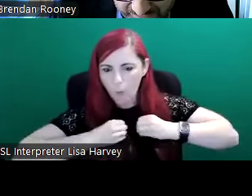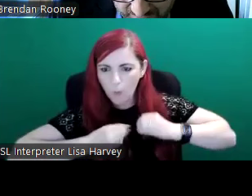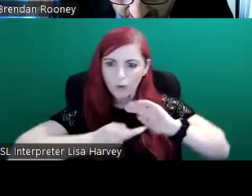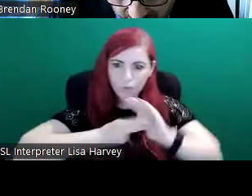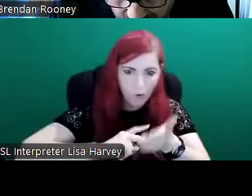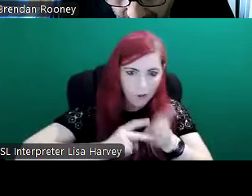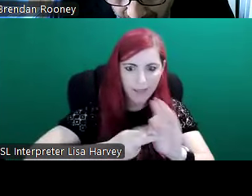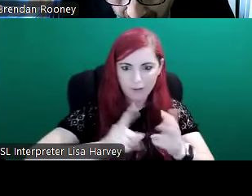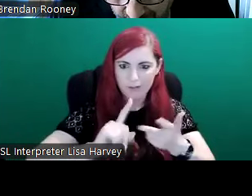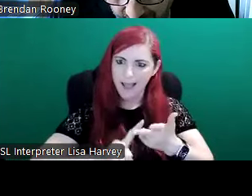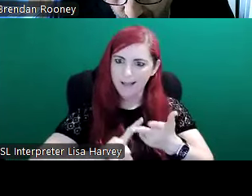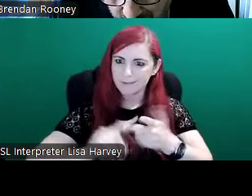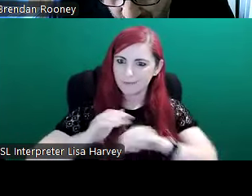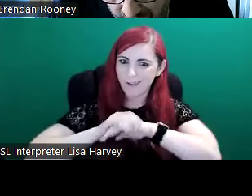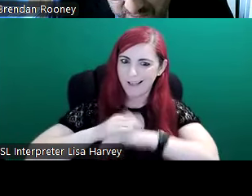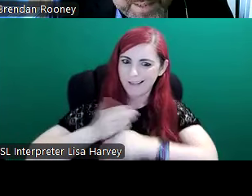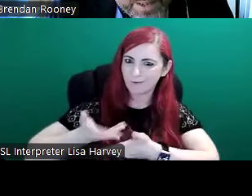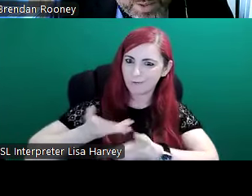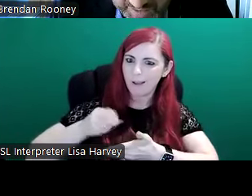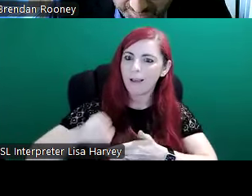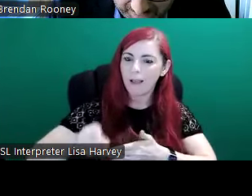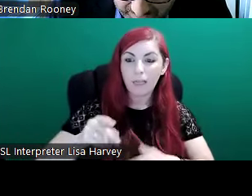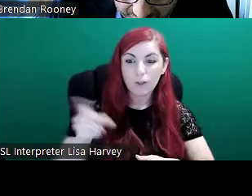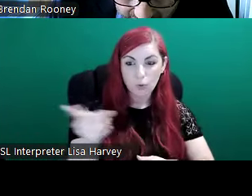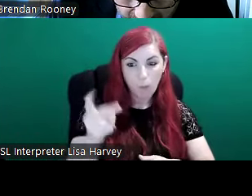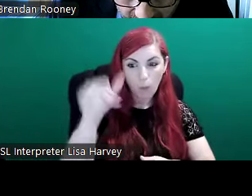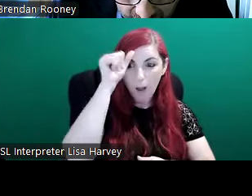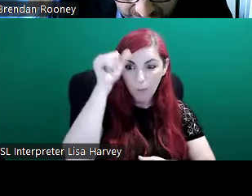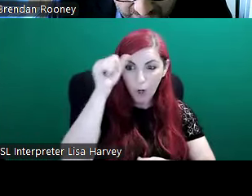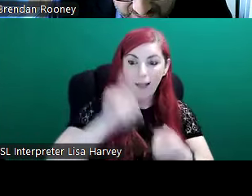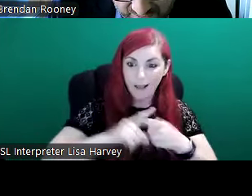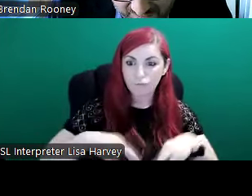confidants, they were as popular as they were respected, giving confidence to their